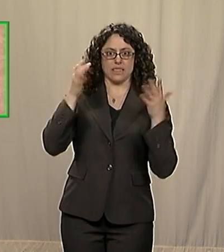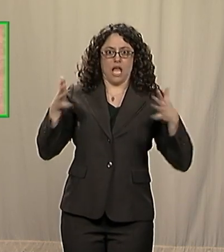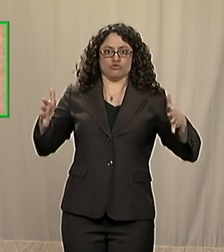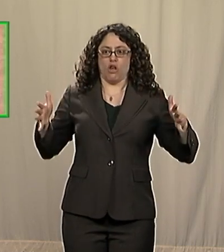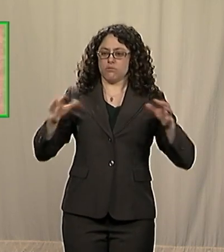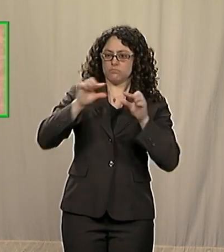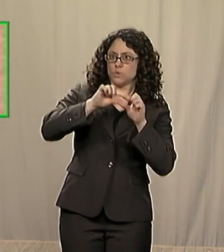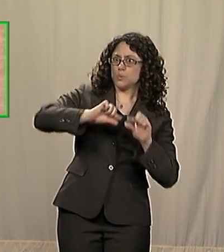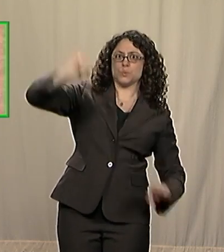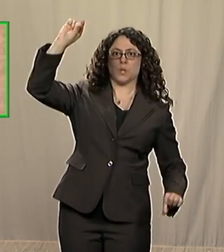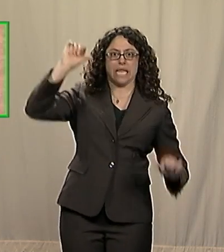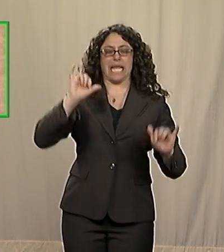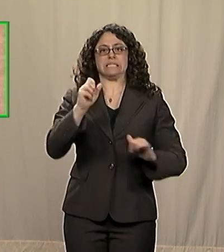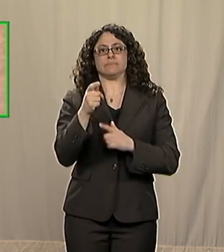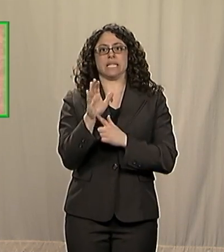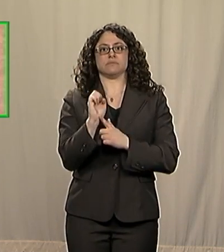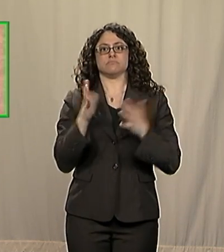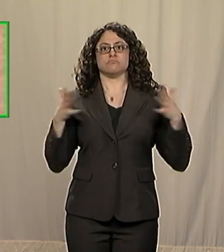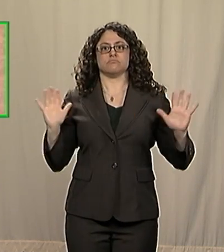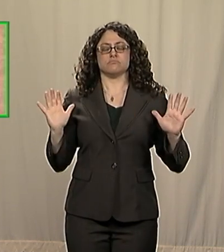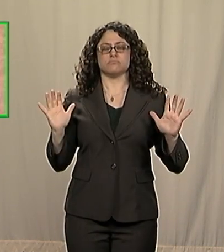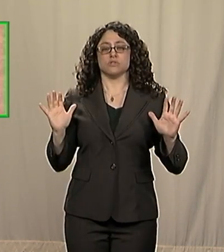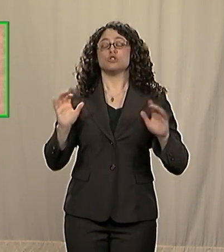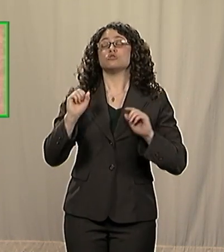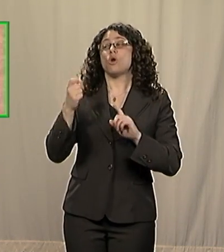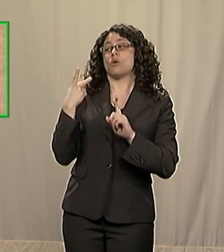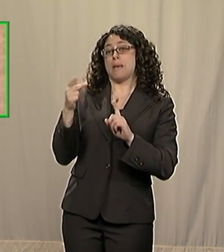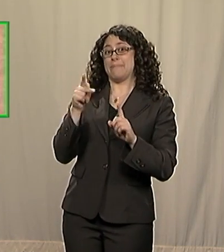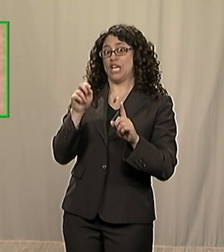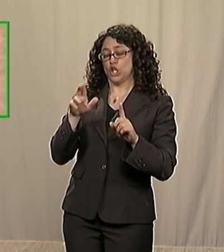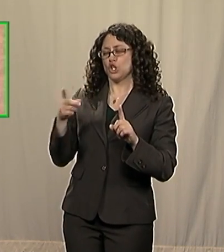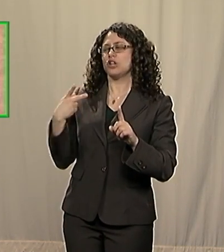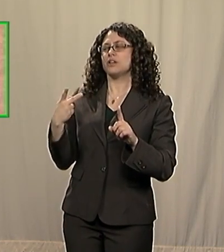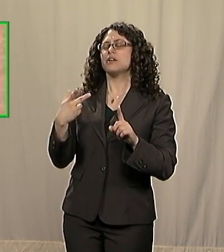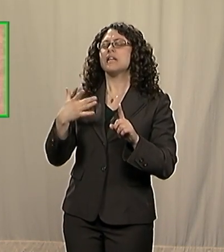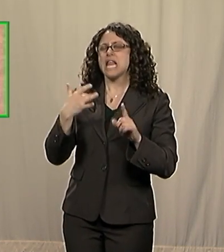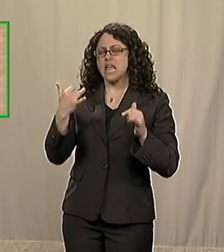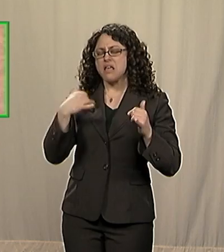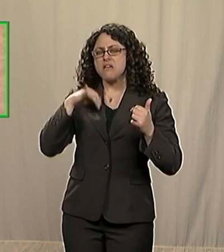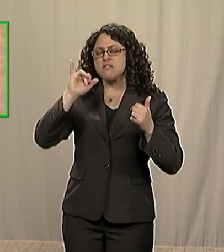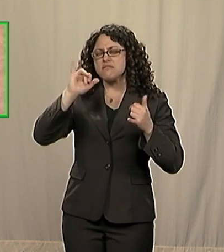We feel and we'll talk about implications now. We need to look at what successful interaction is,